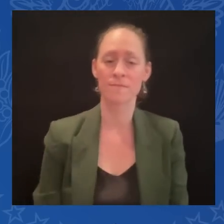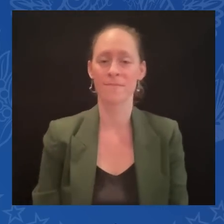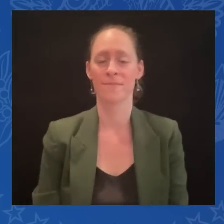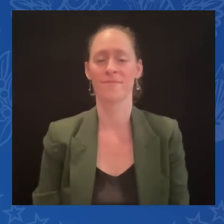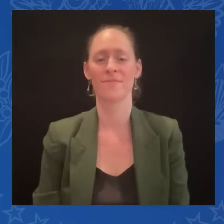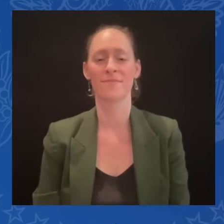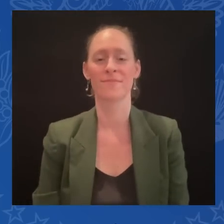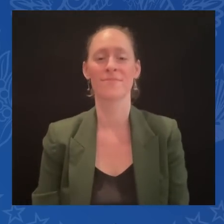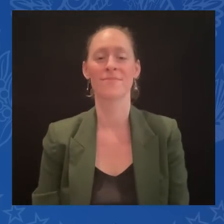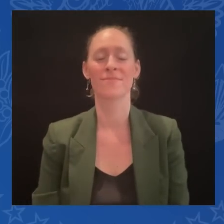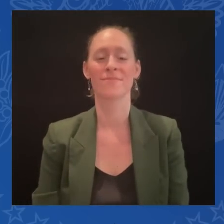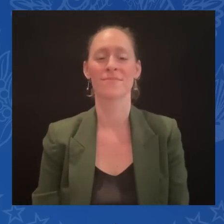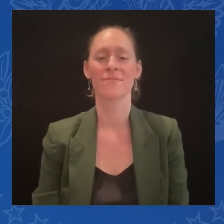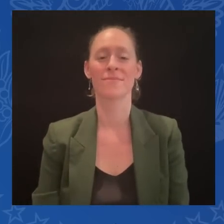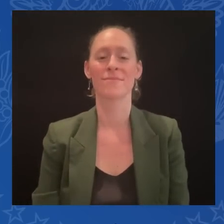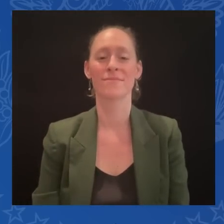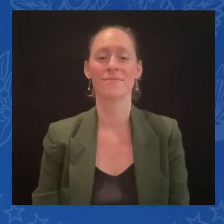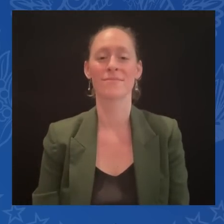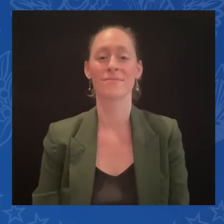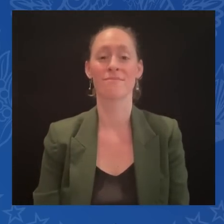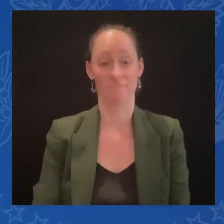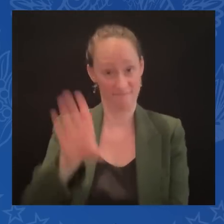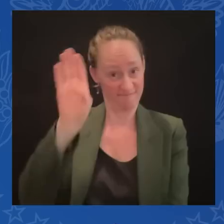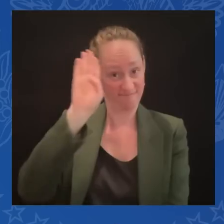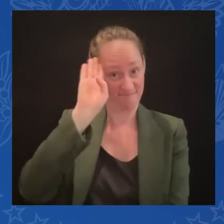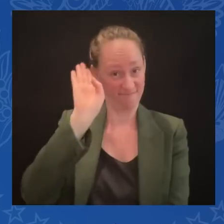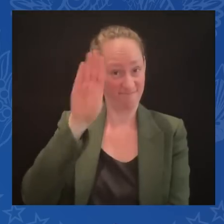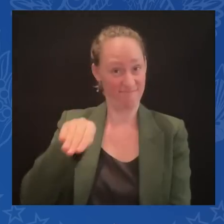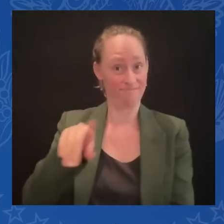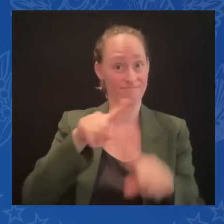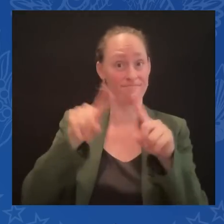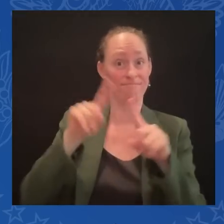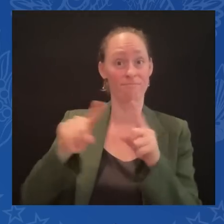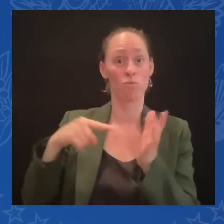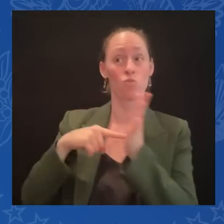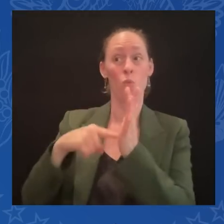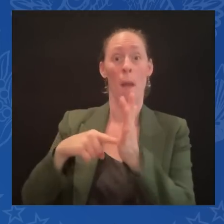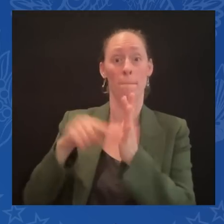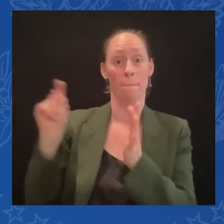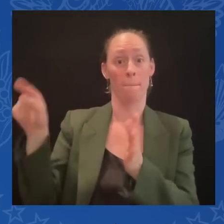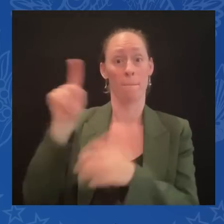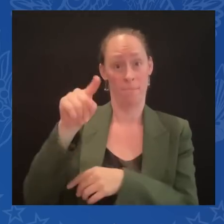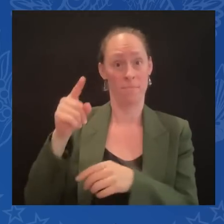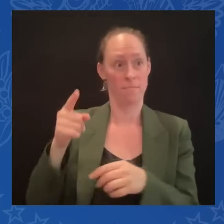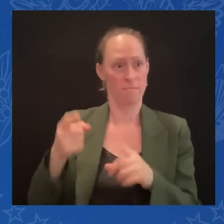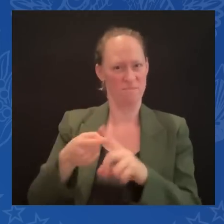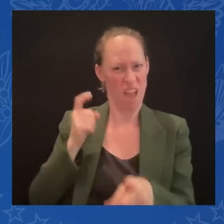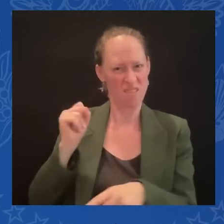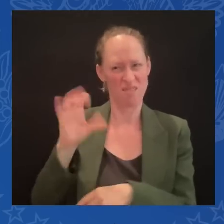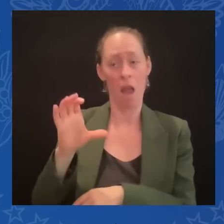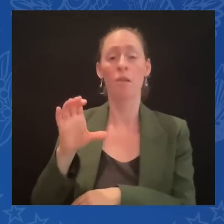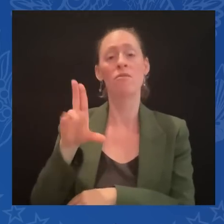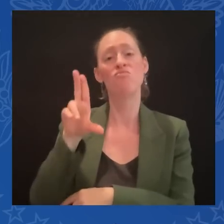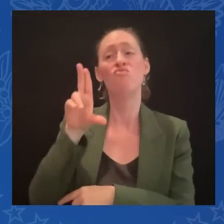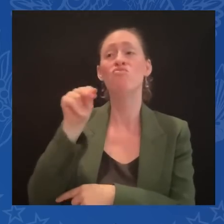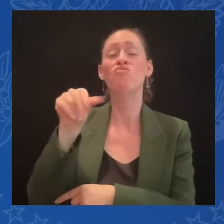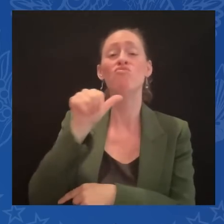even though some of them are now trying to take credit for the benefits their constituents are enjoying.